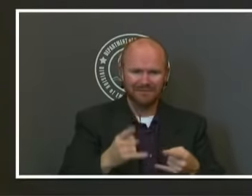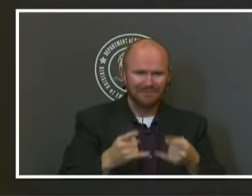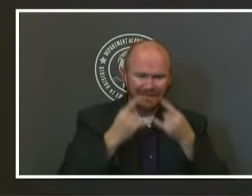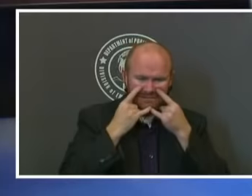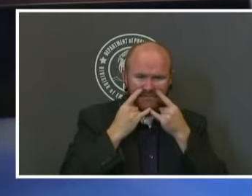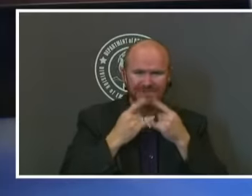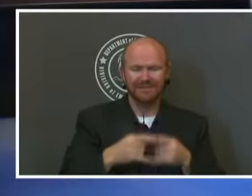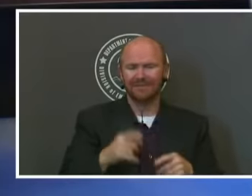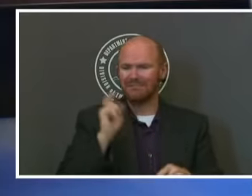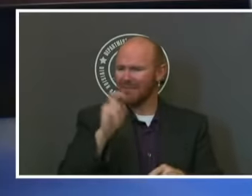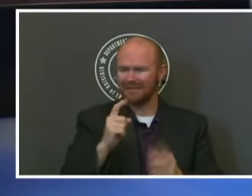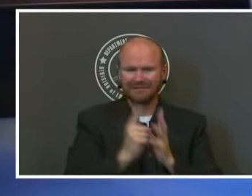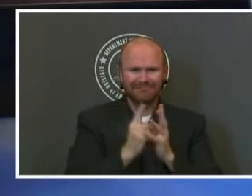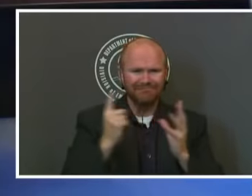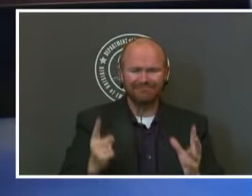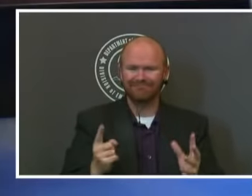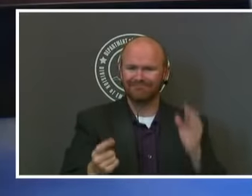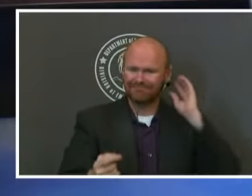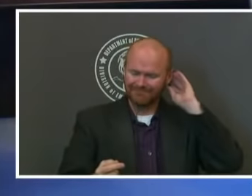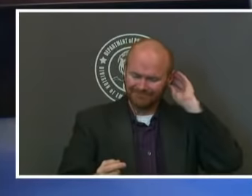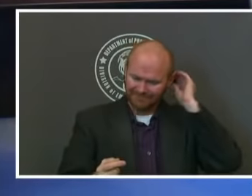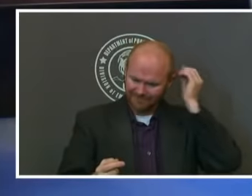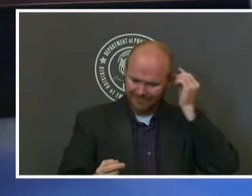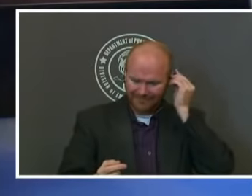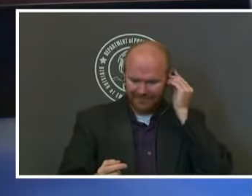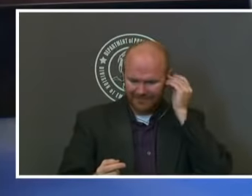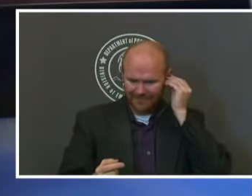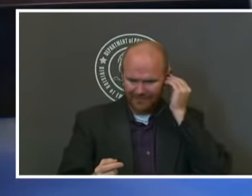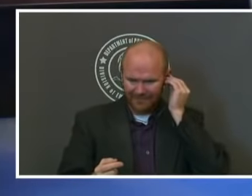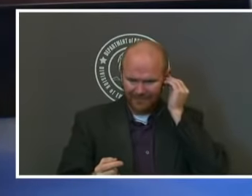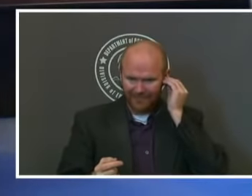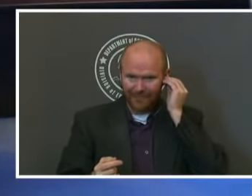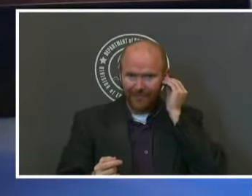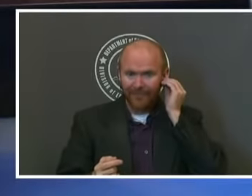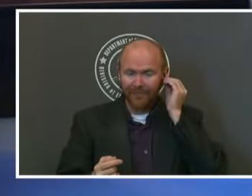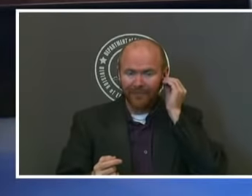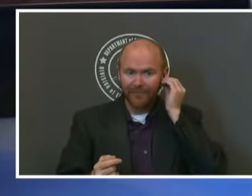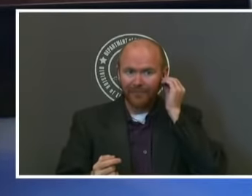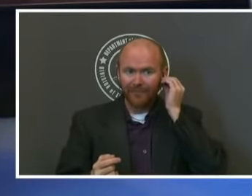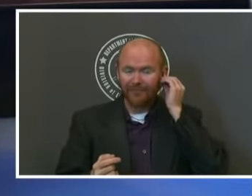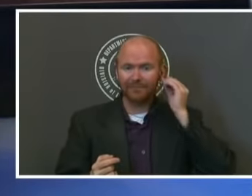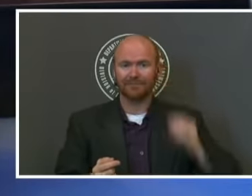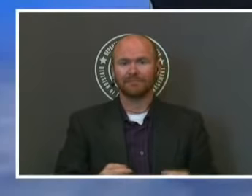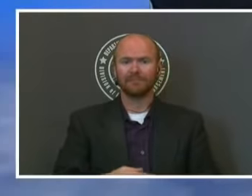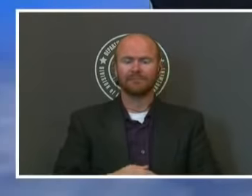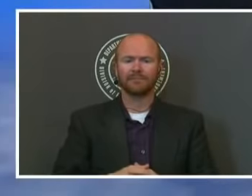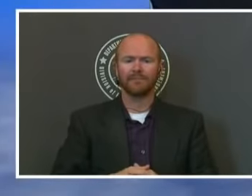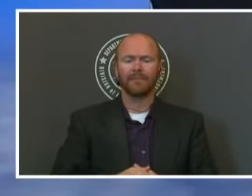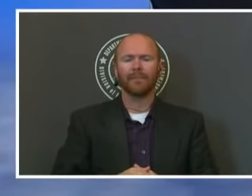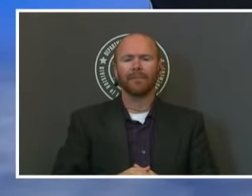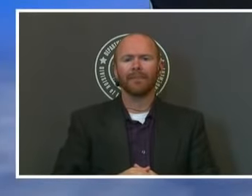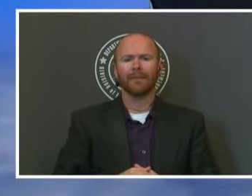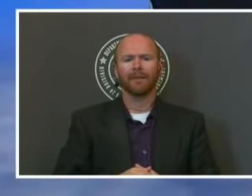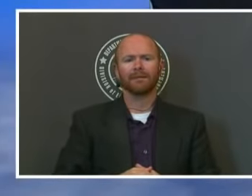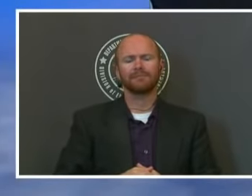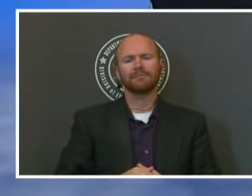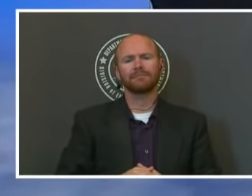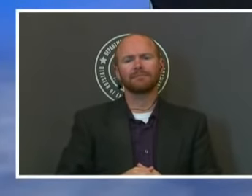time will tell okay we'll take some more questions from reporters here in